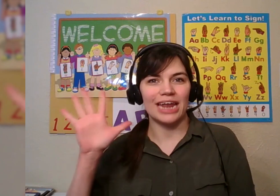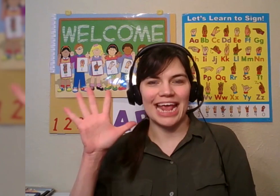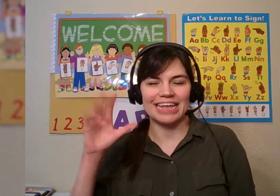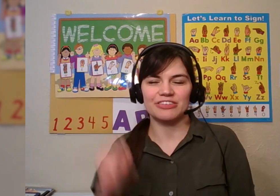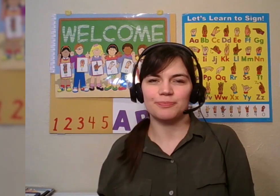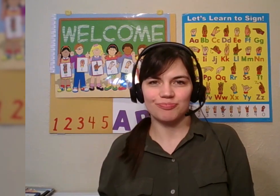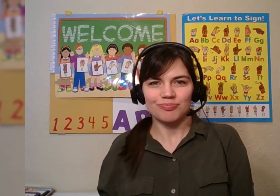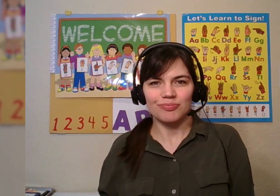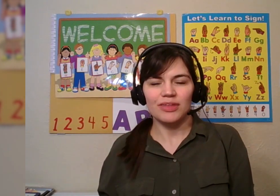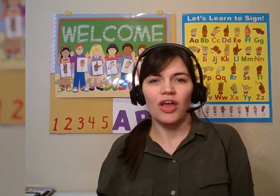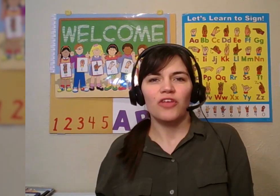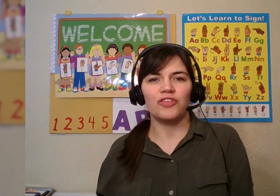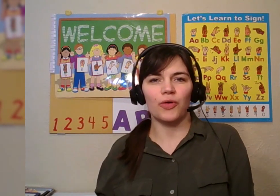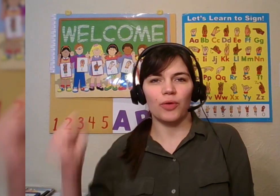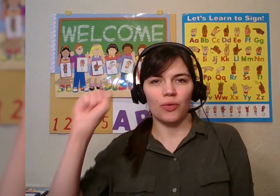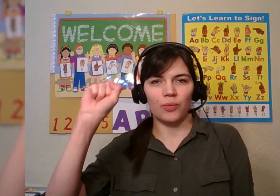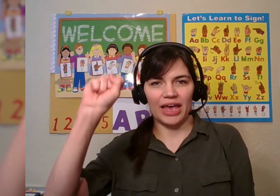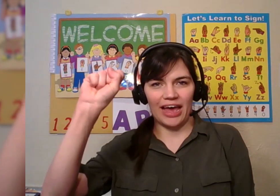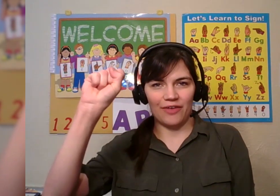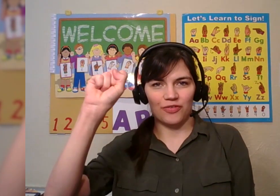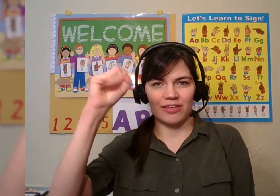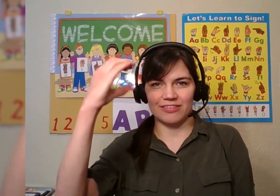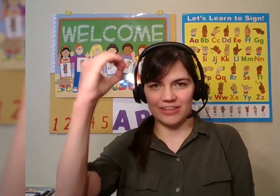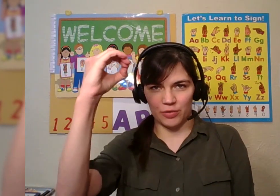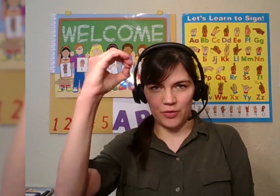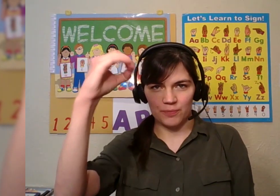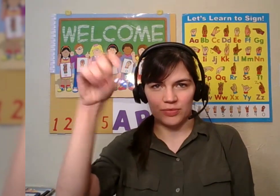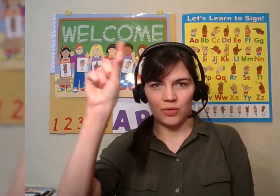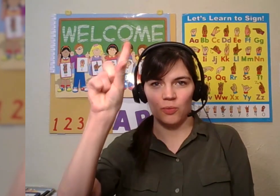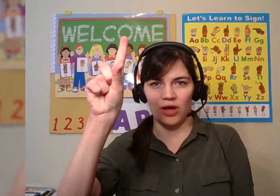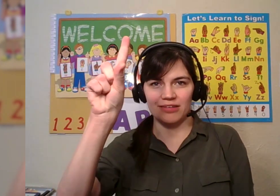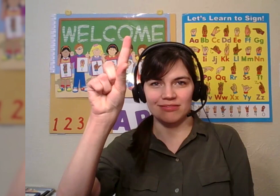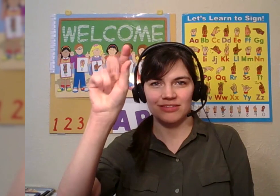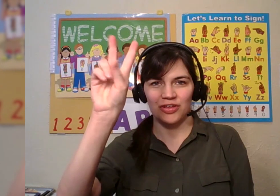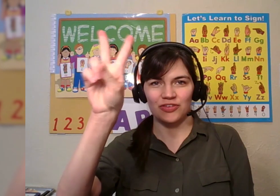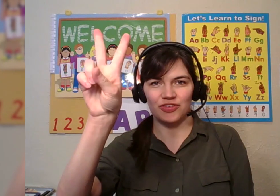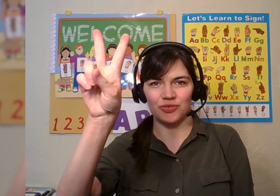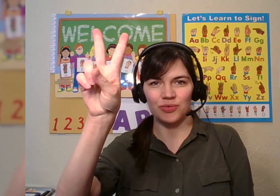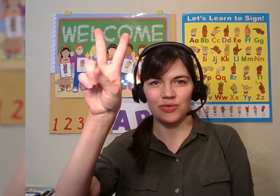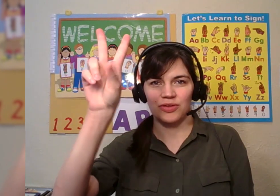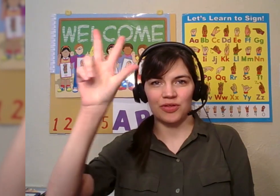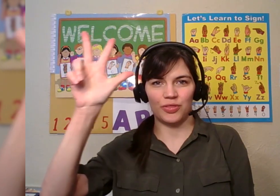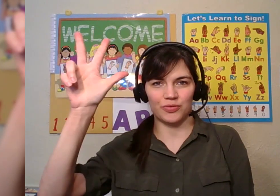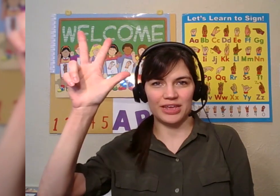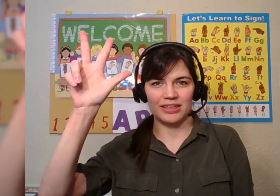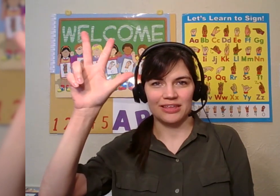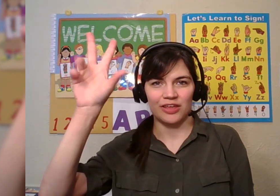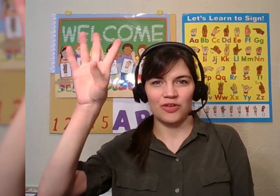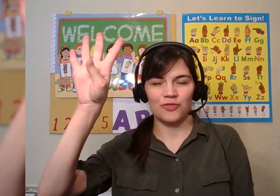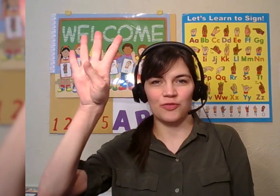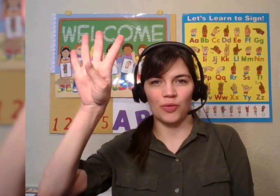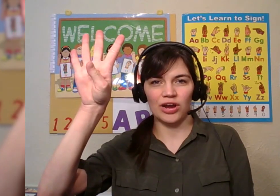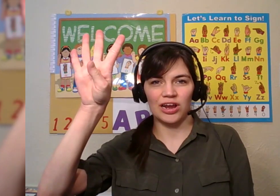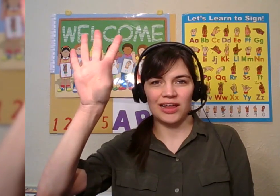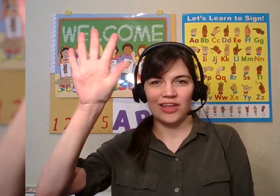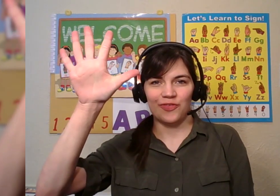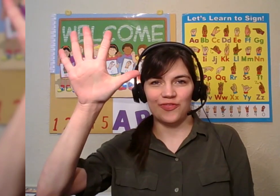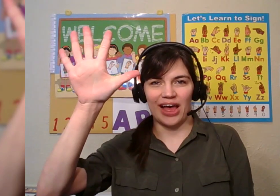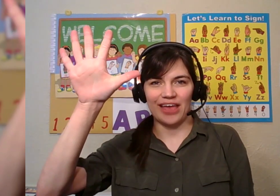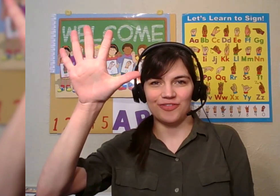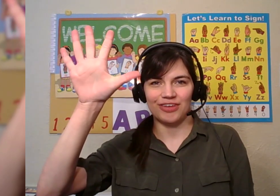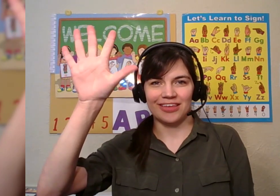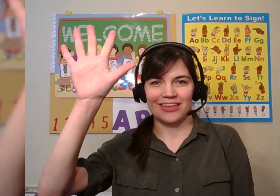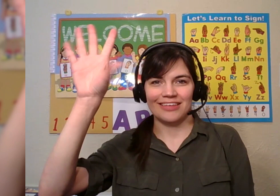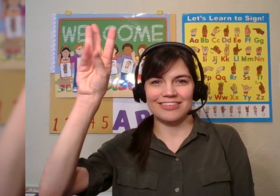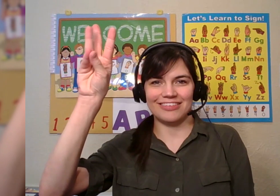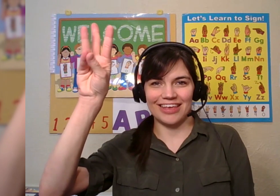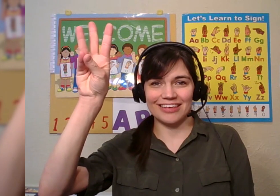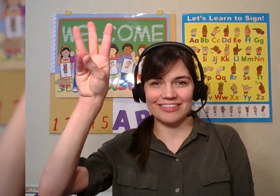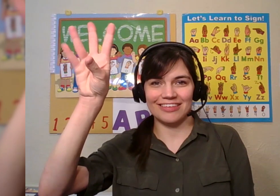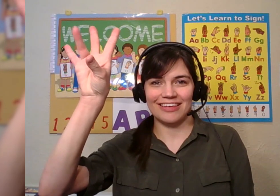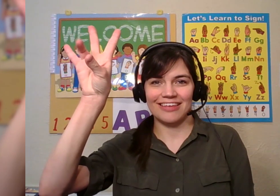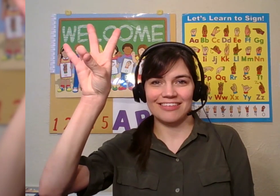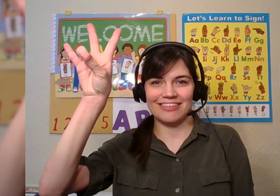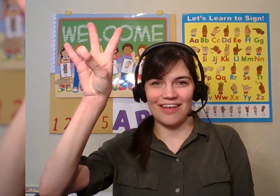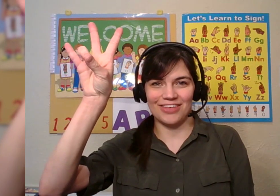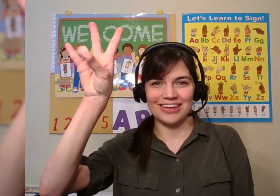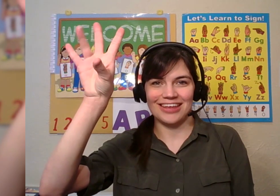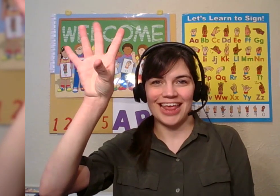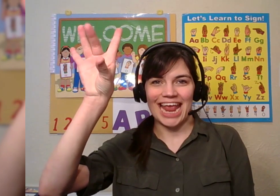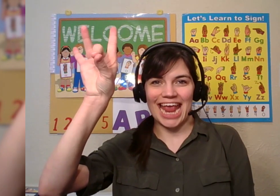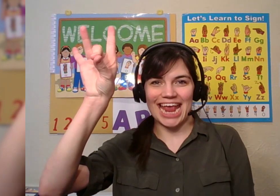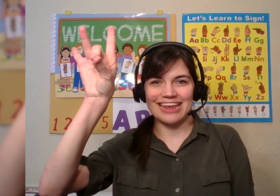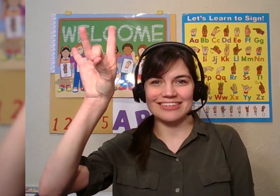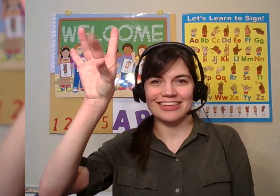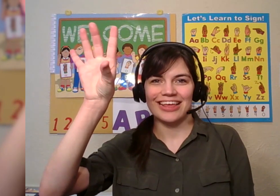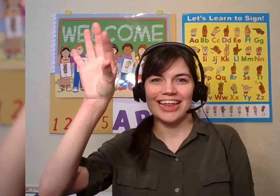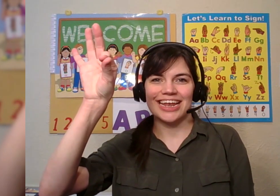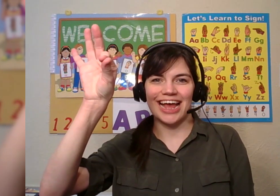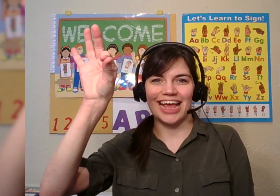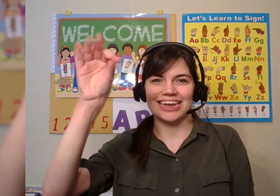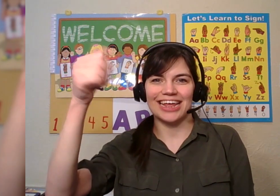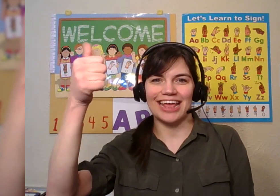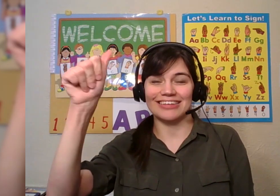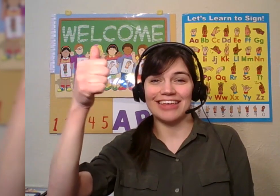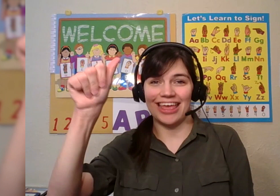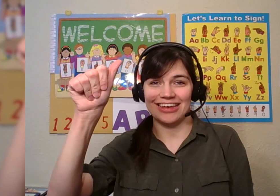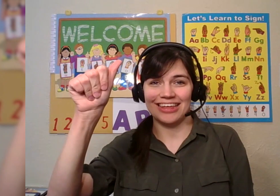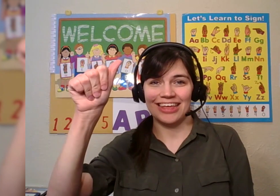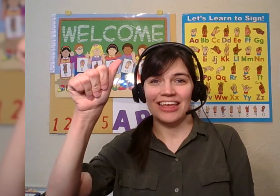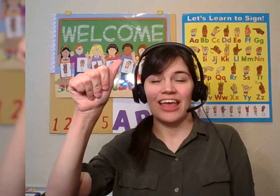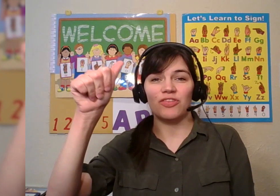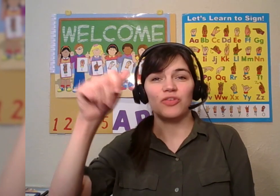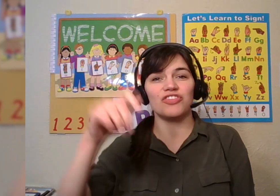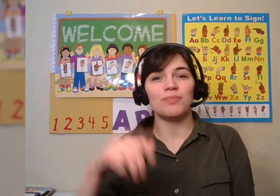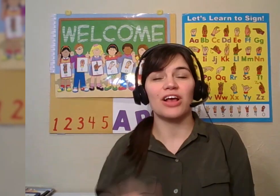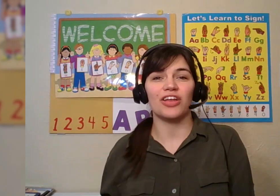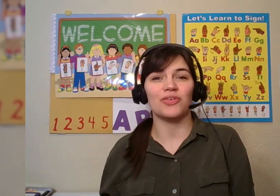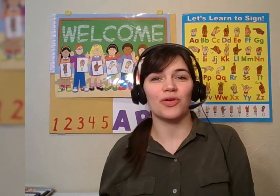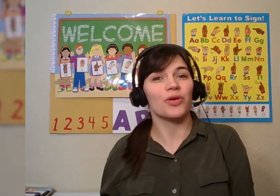hand. So we have 0 1 2 3 4 5 6 7 8 9 and 10 and those should be on your worksheet